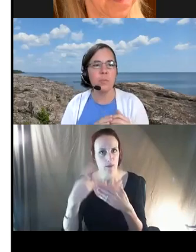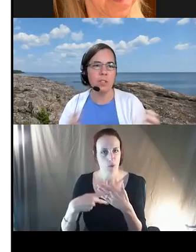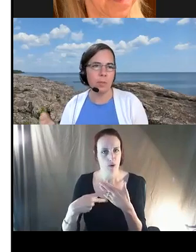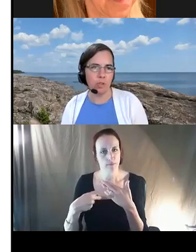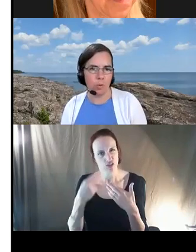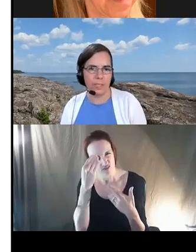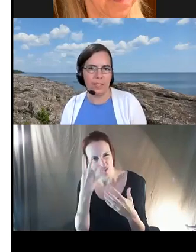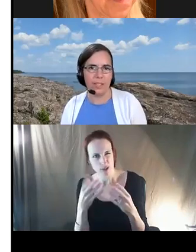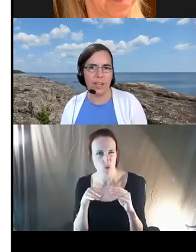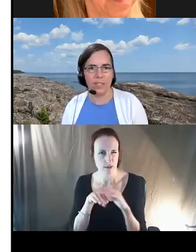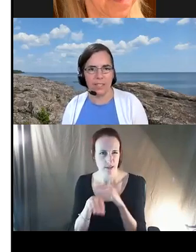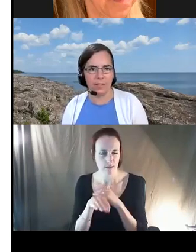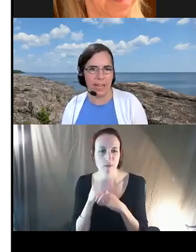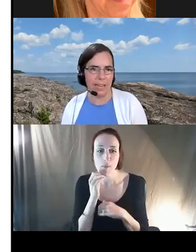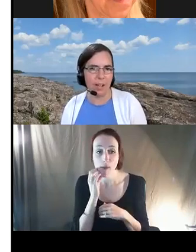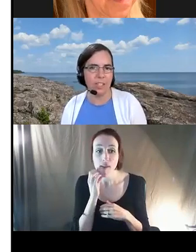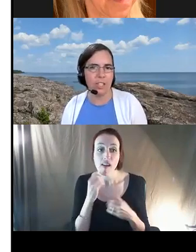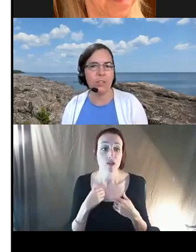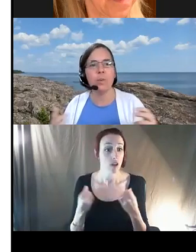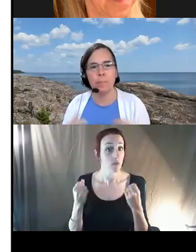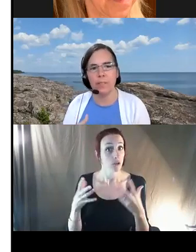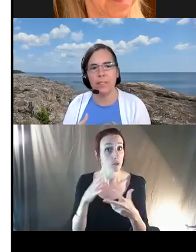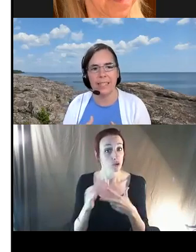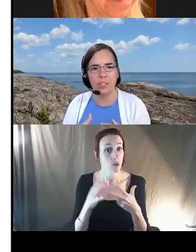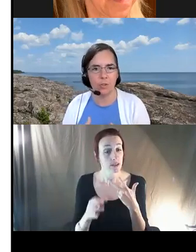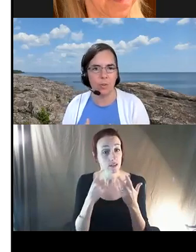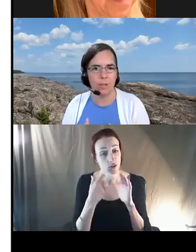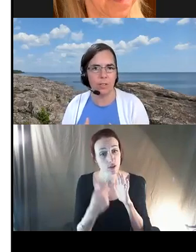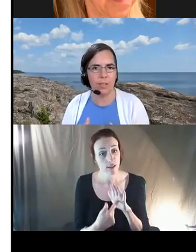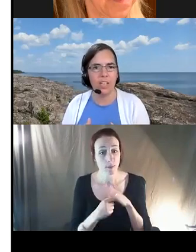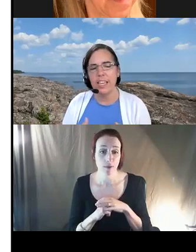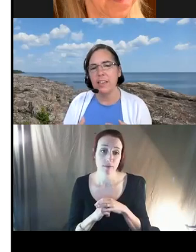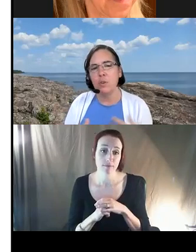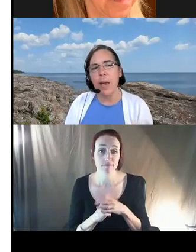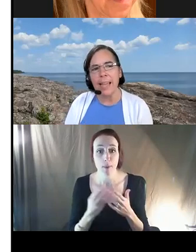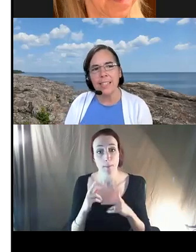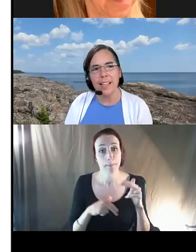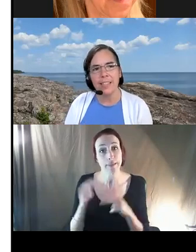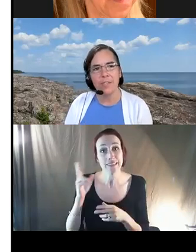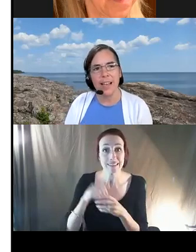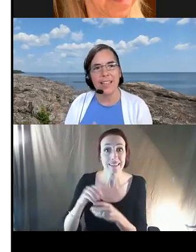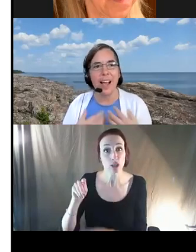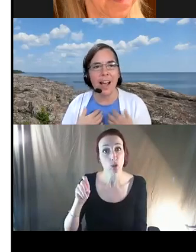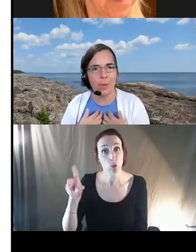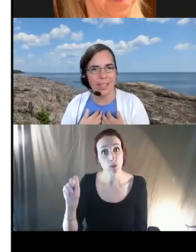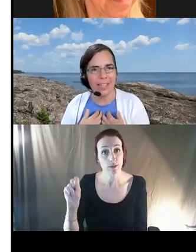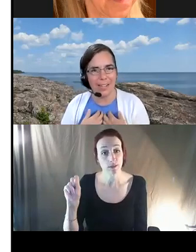You have got these multiple choices of assistive technologies or built-in tools. If you add to that the fact that I work in